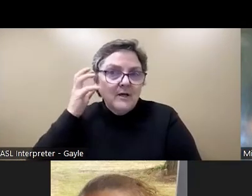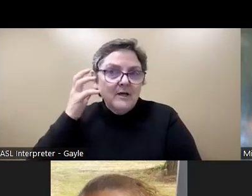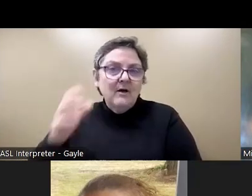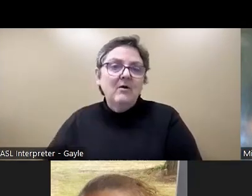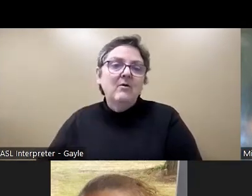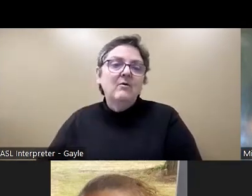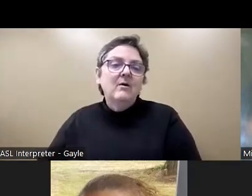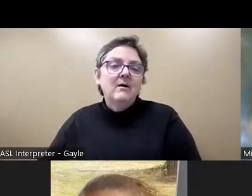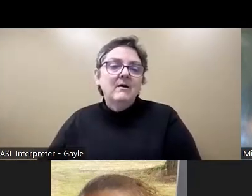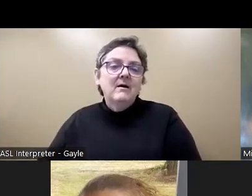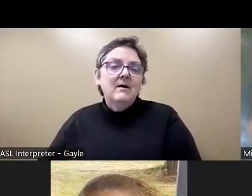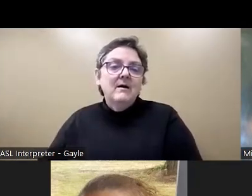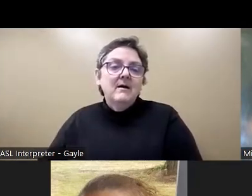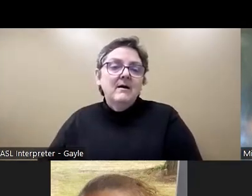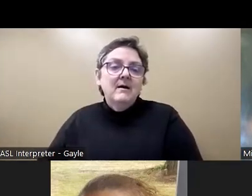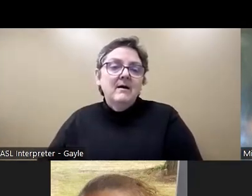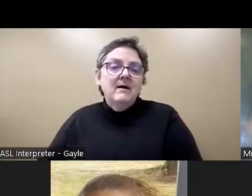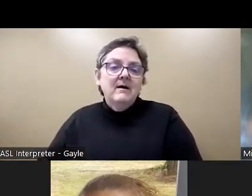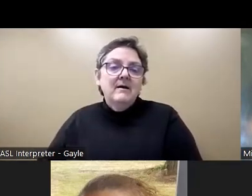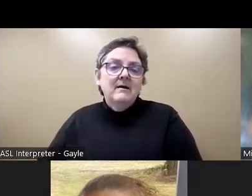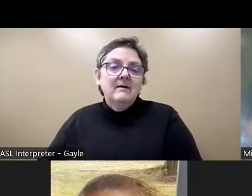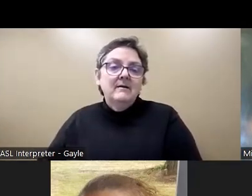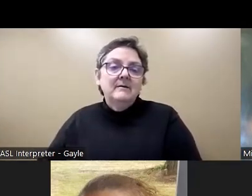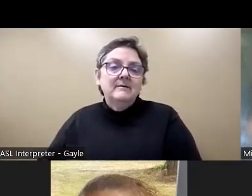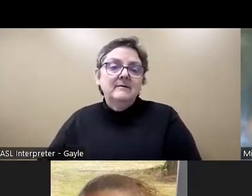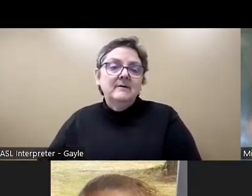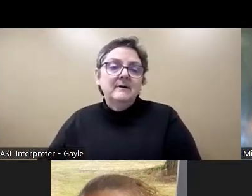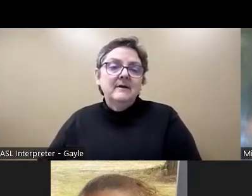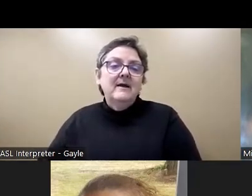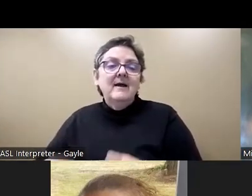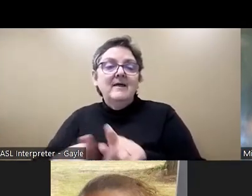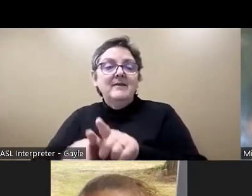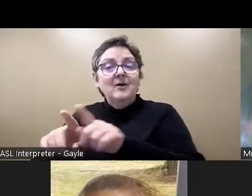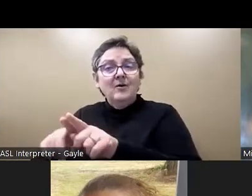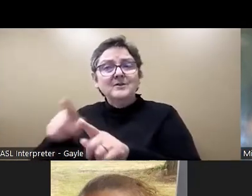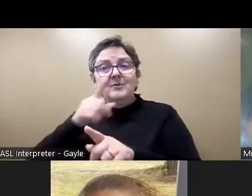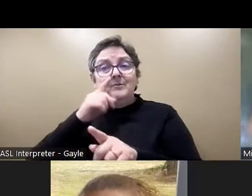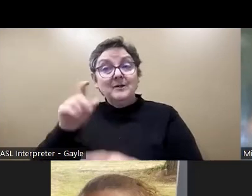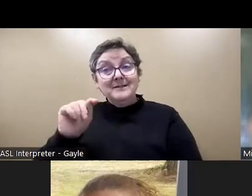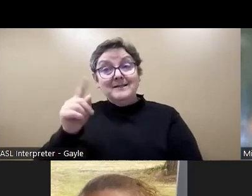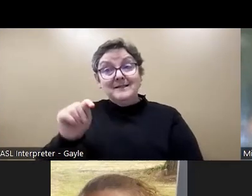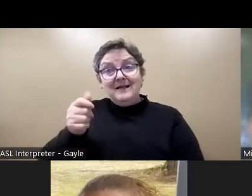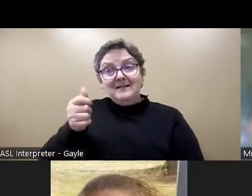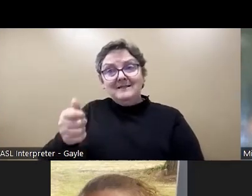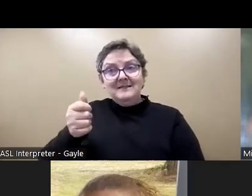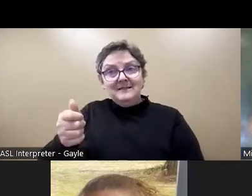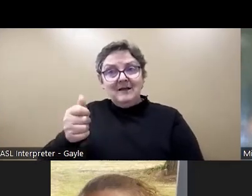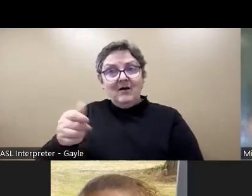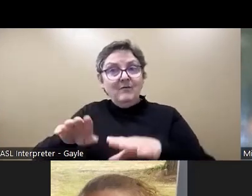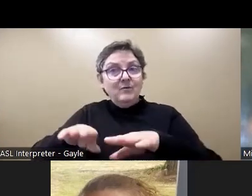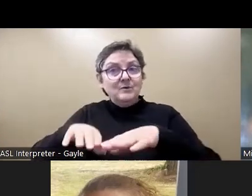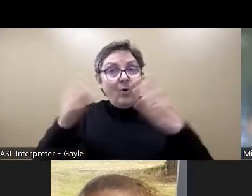And then also because the text itself is in an open web standard, there's a lot of tools.